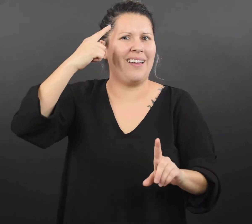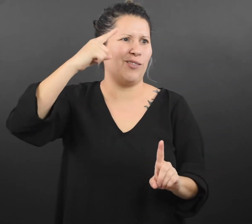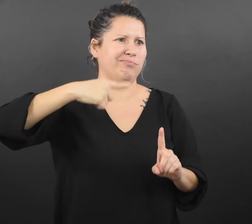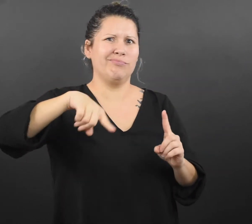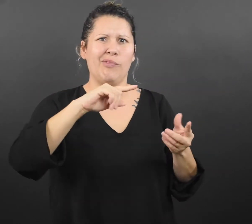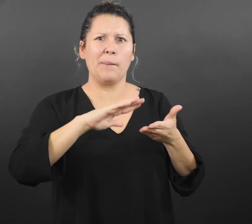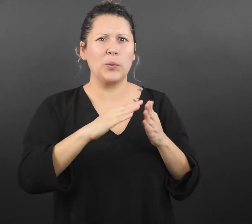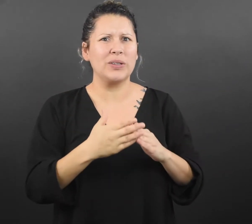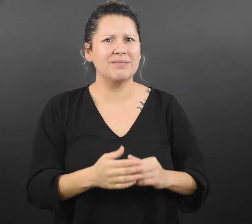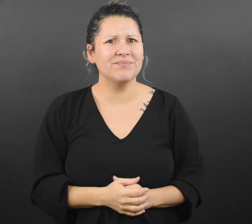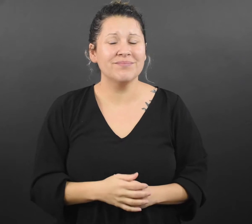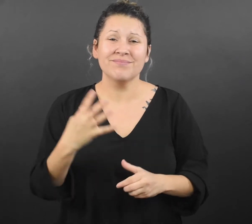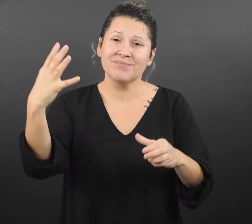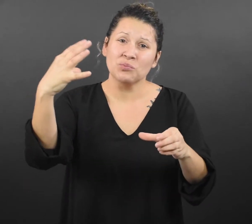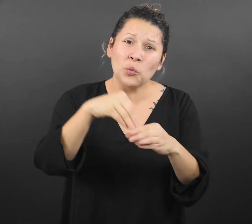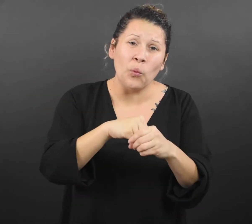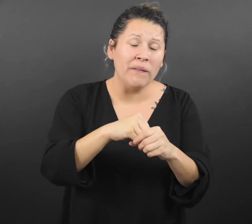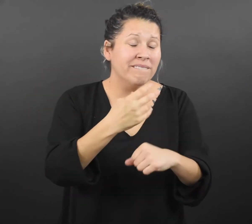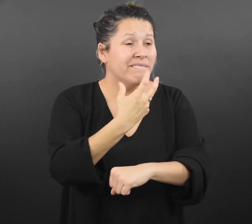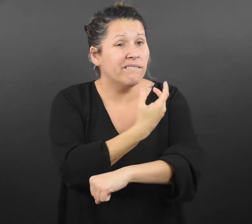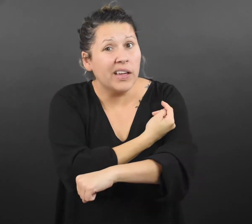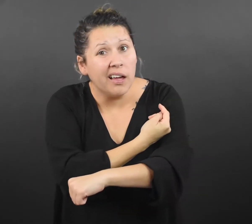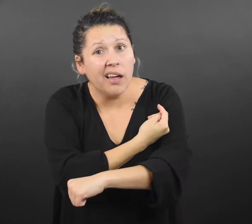“That includes vaccines and boosters, masking,